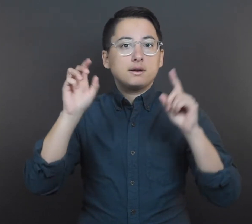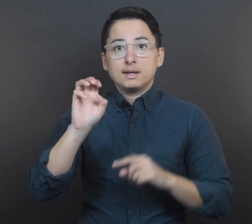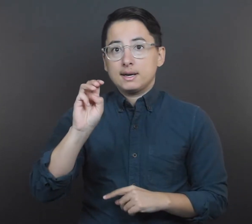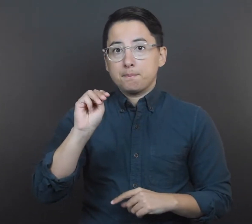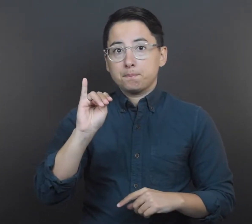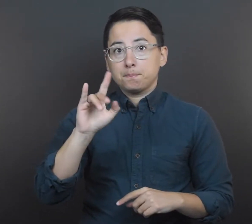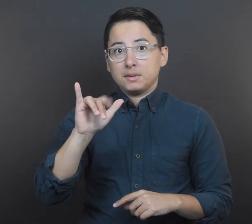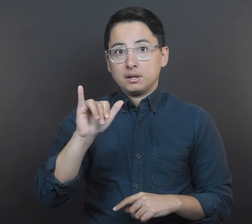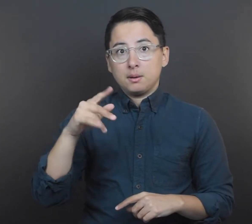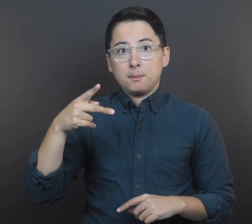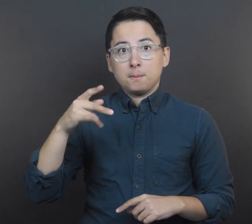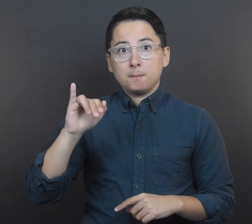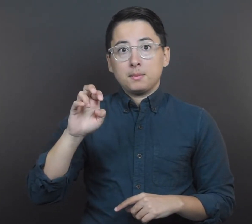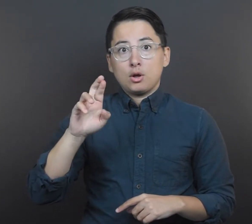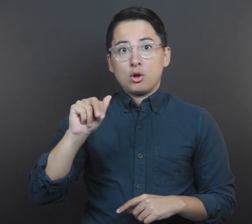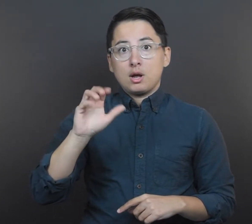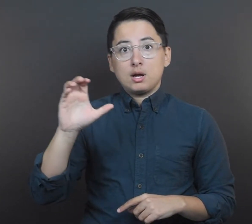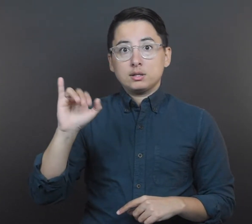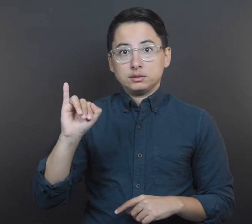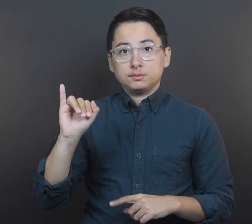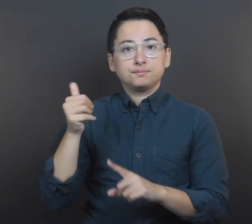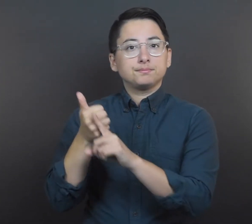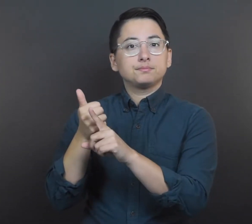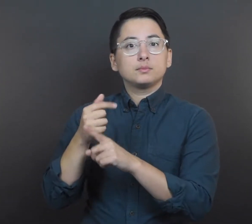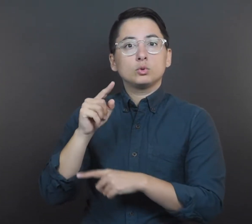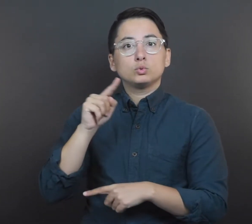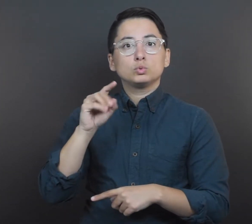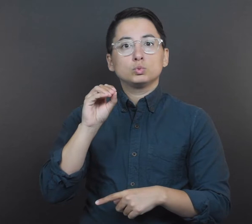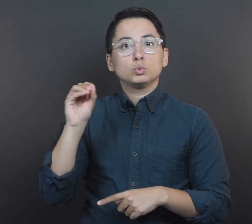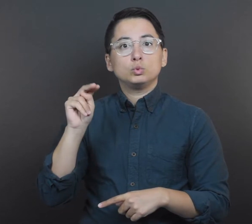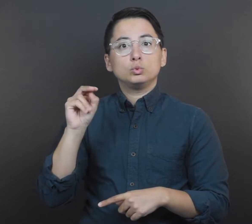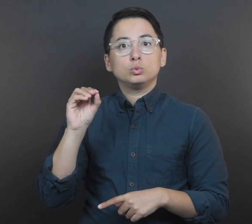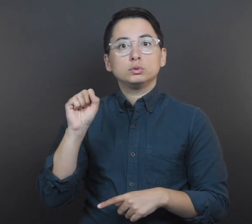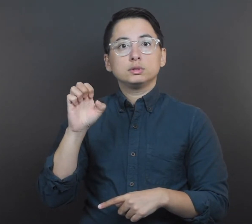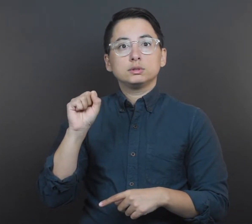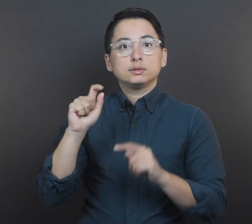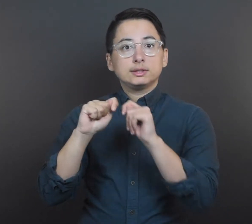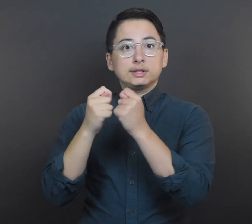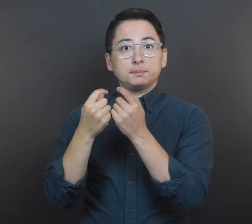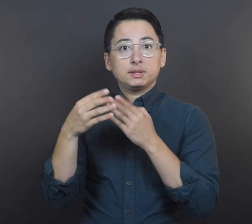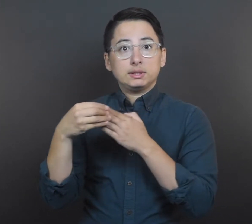Mabel says. Everyone around her was unsure.